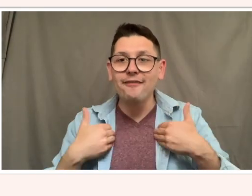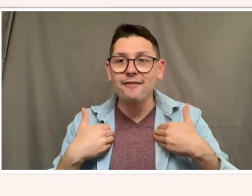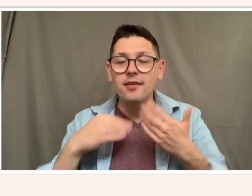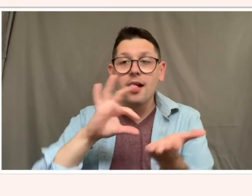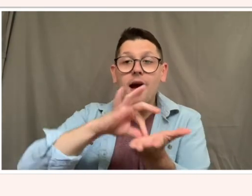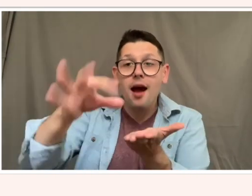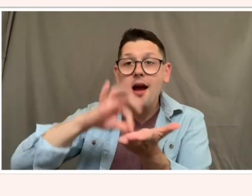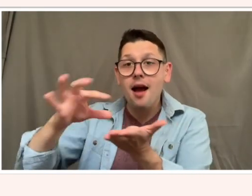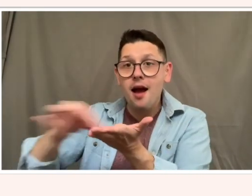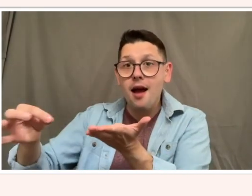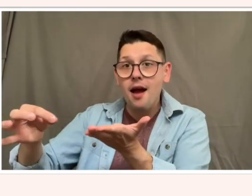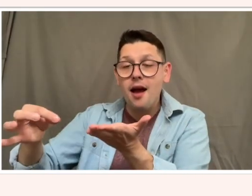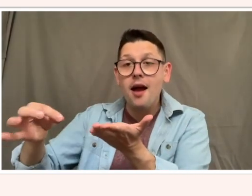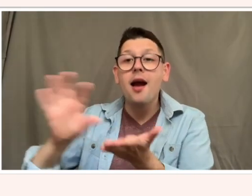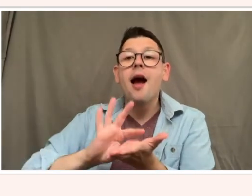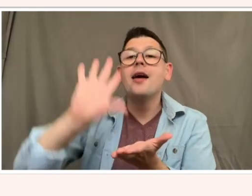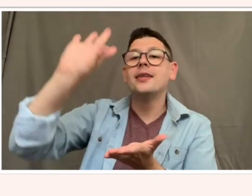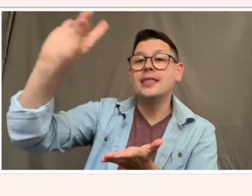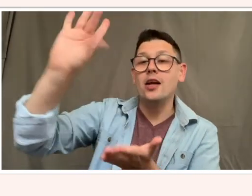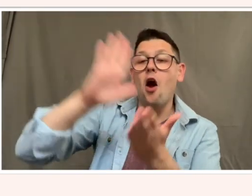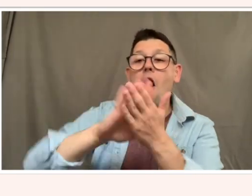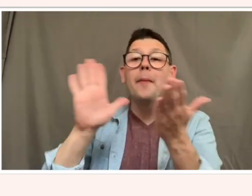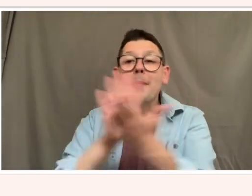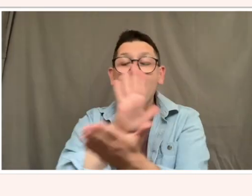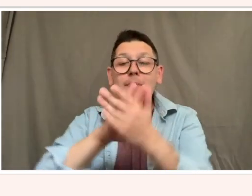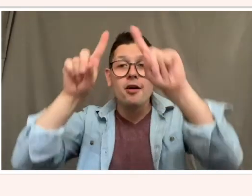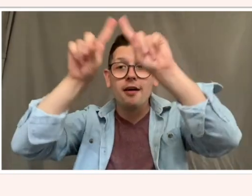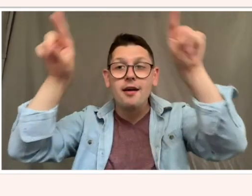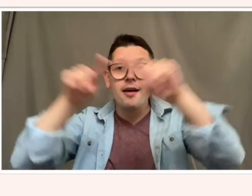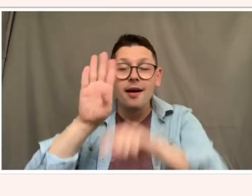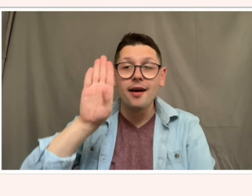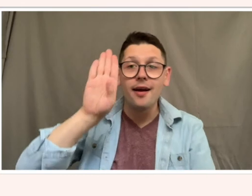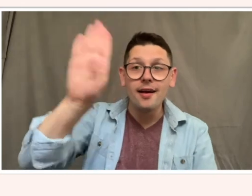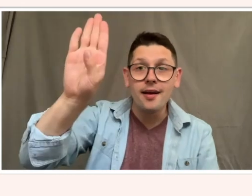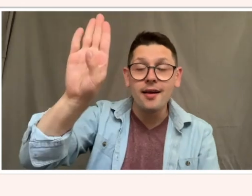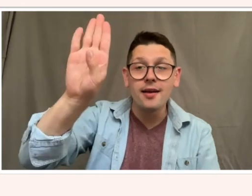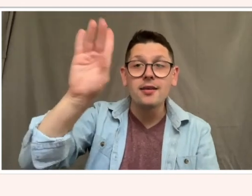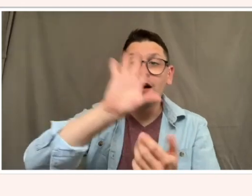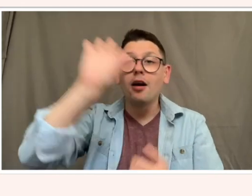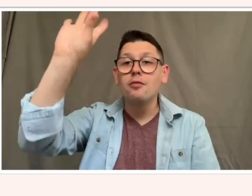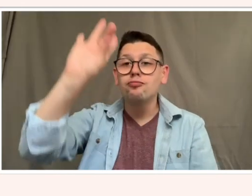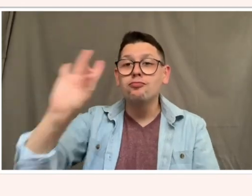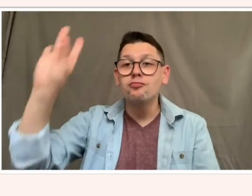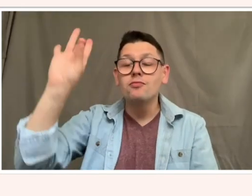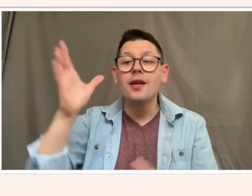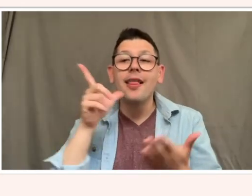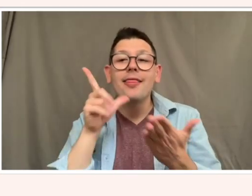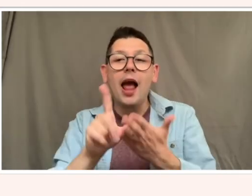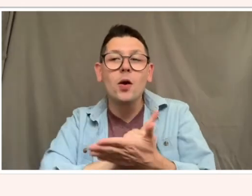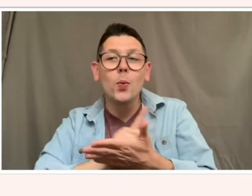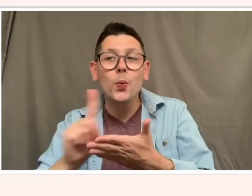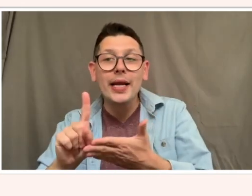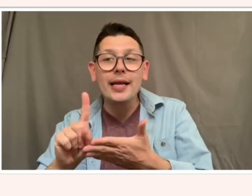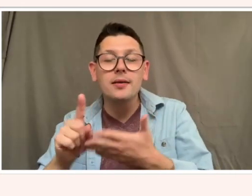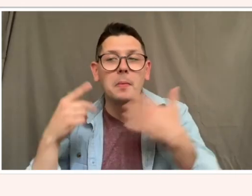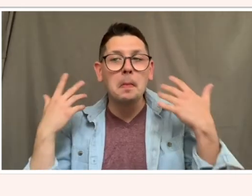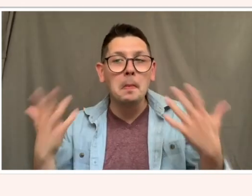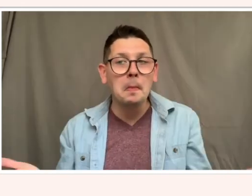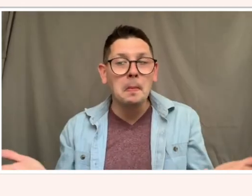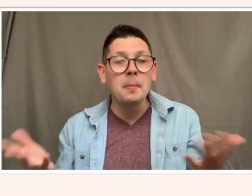The OT took some small stickers and would stick it on a piece of paper and ask the student to